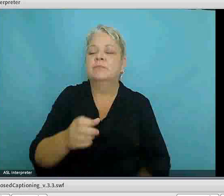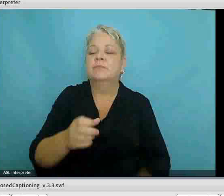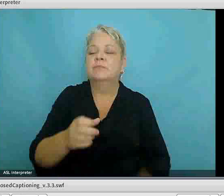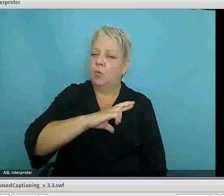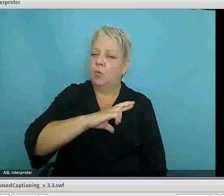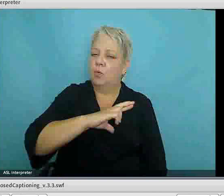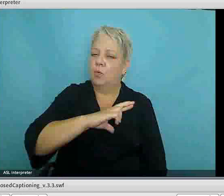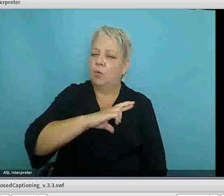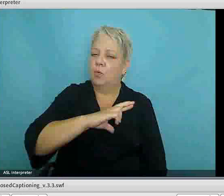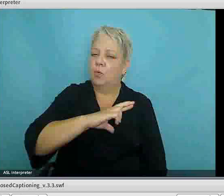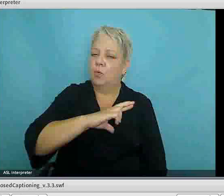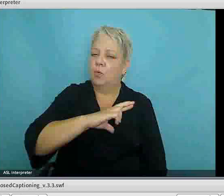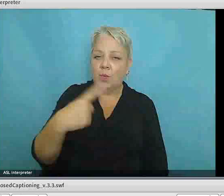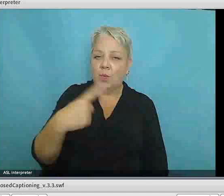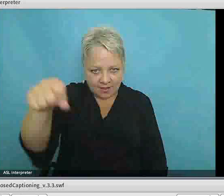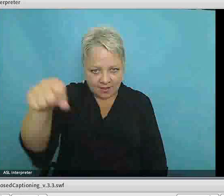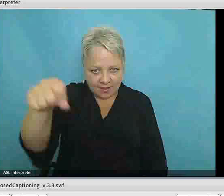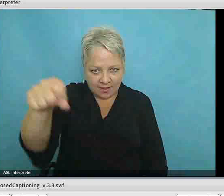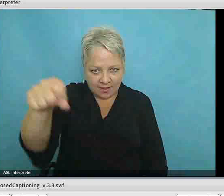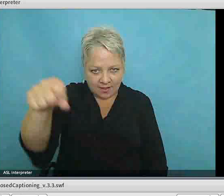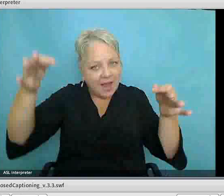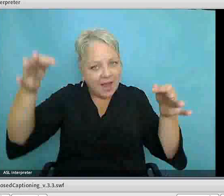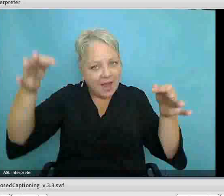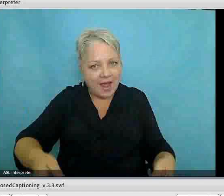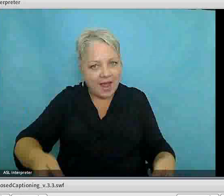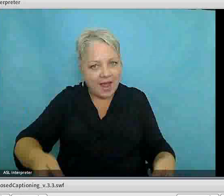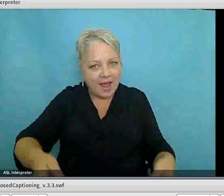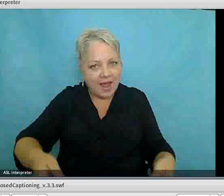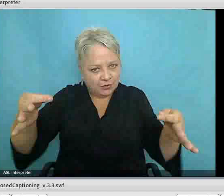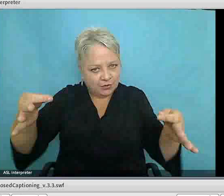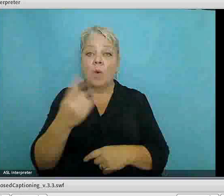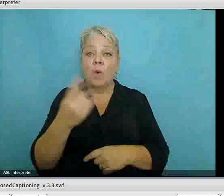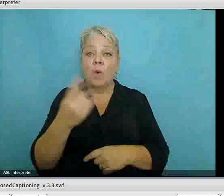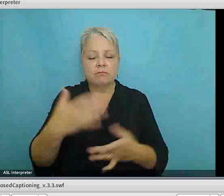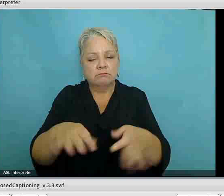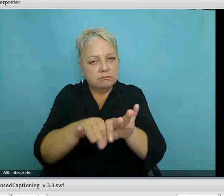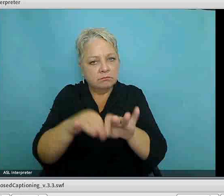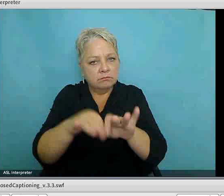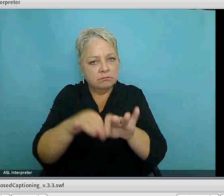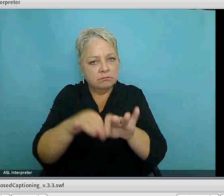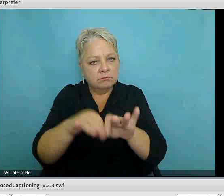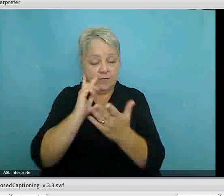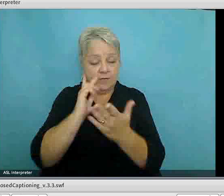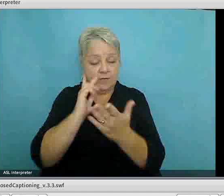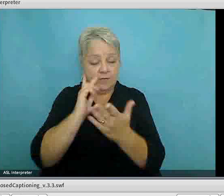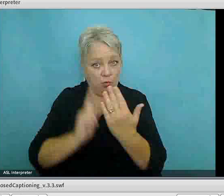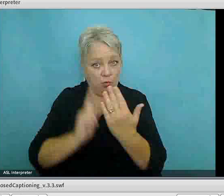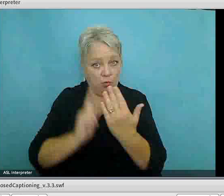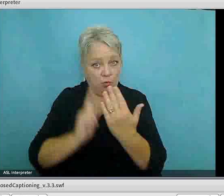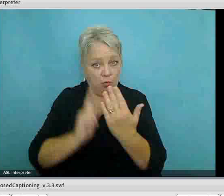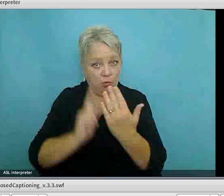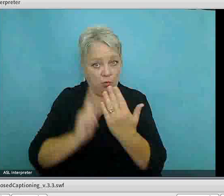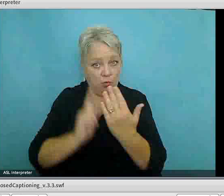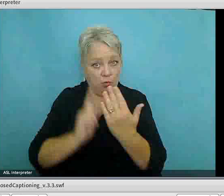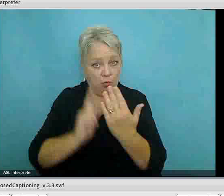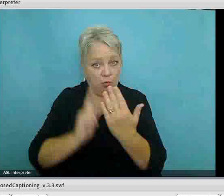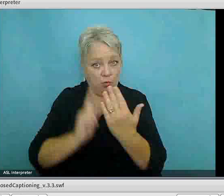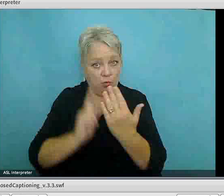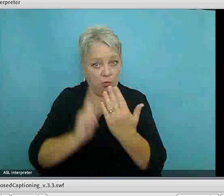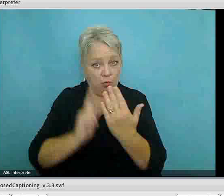is we know, based on the very definition of the target population, that everyone in this